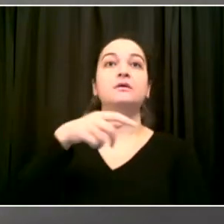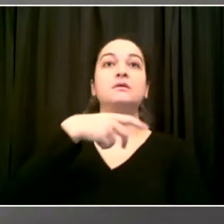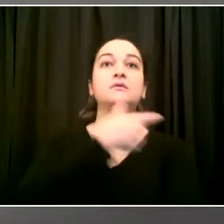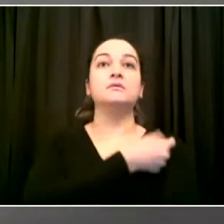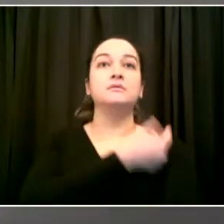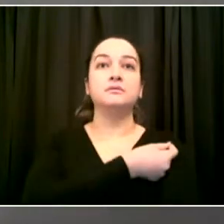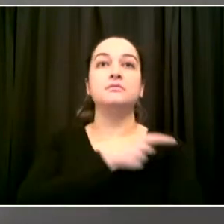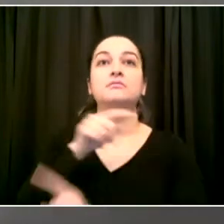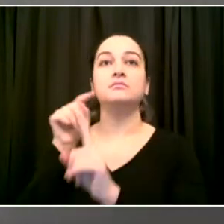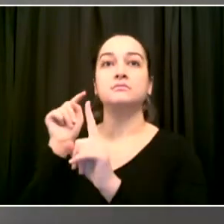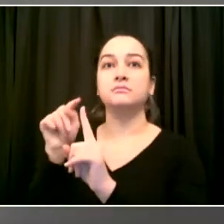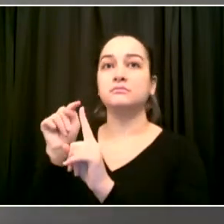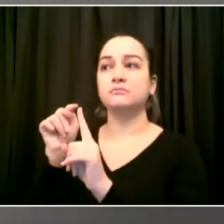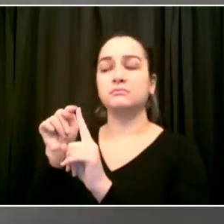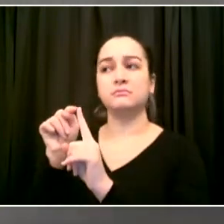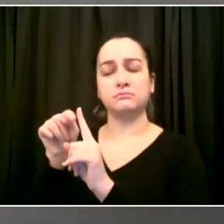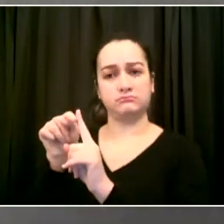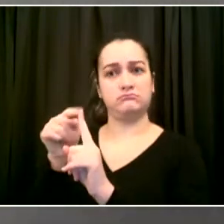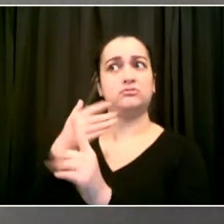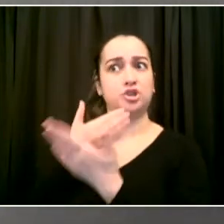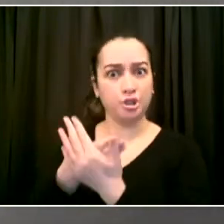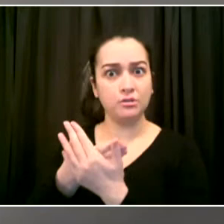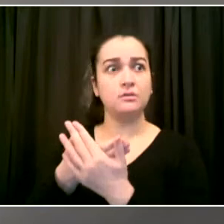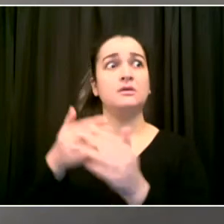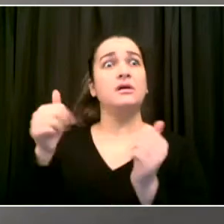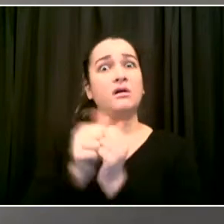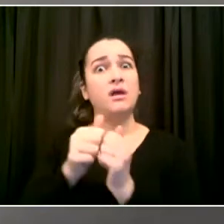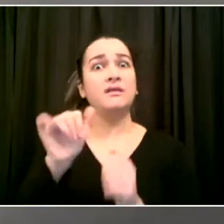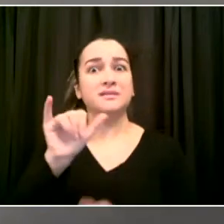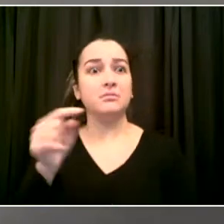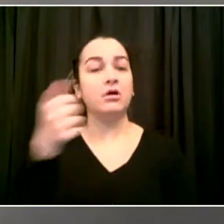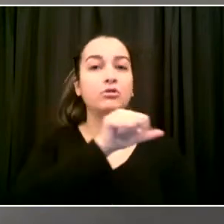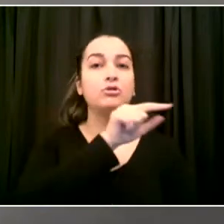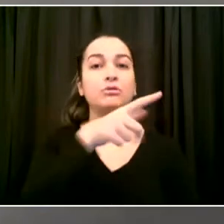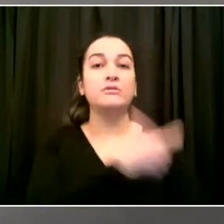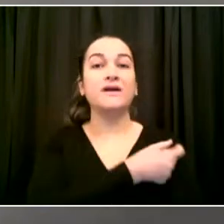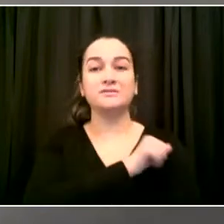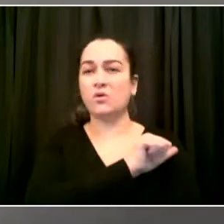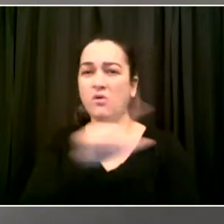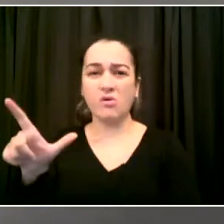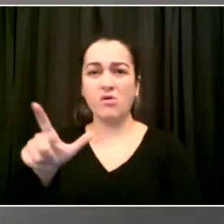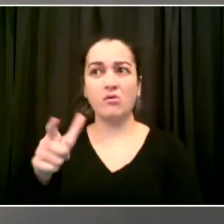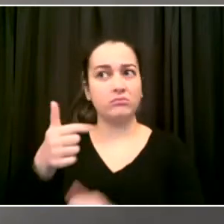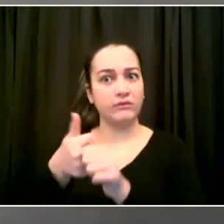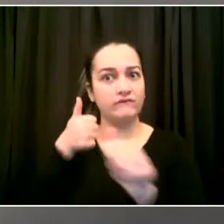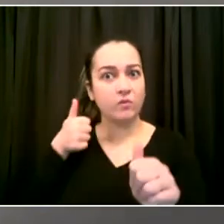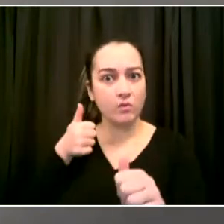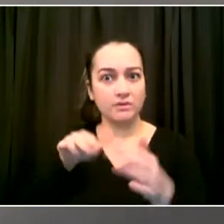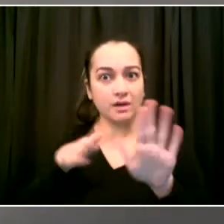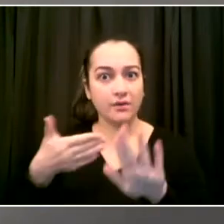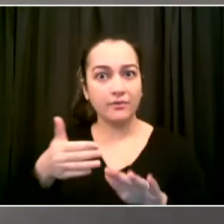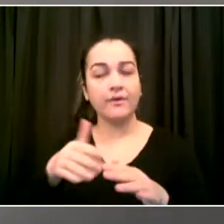THE FACT THAT A A SINGLE DOSE AND IT DOES NOT NEED SPECIAL RRFREIIERGAATION N